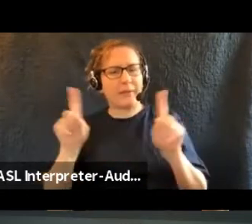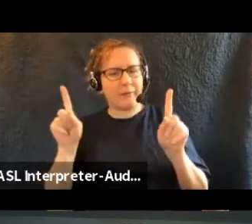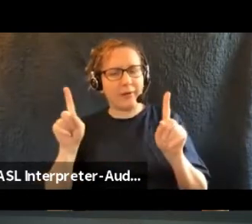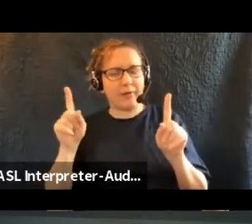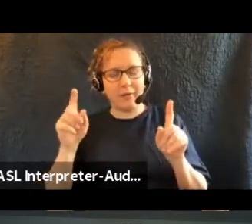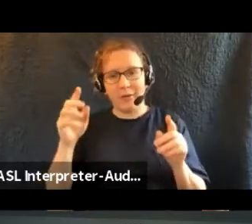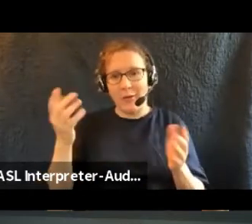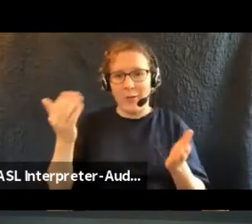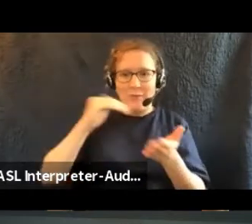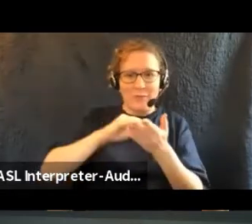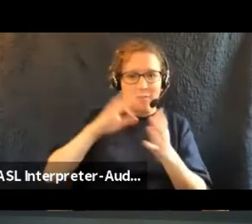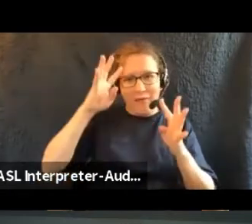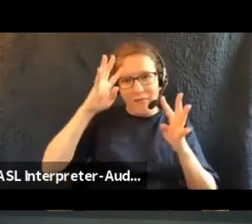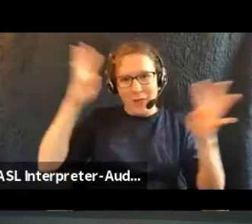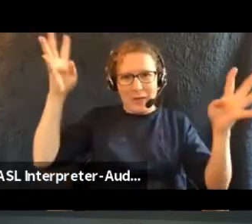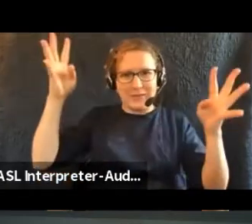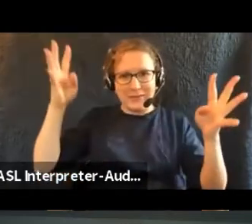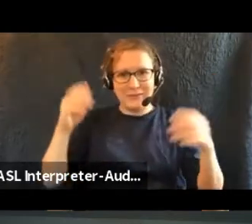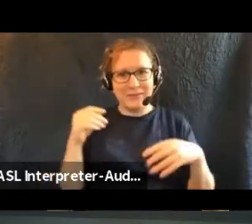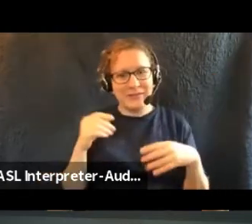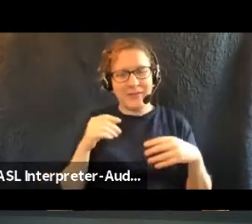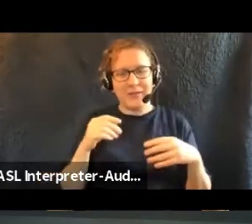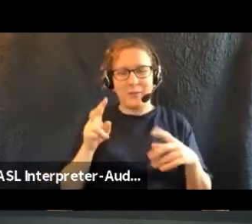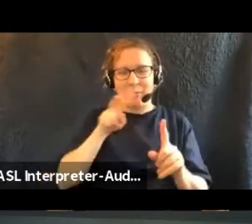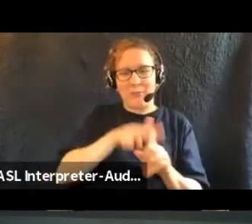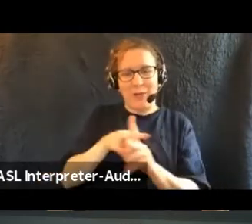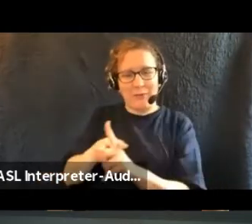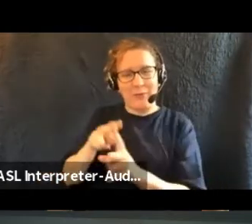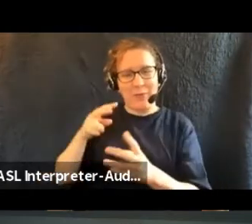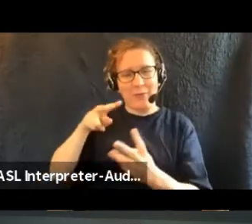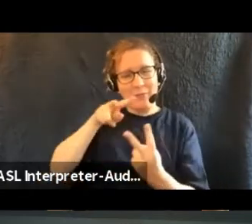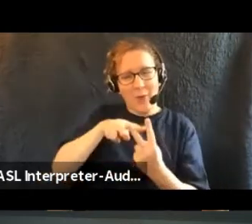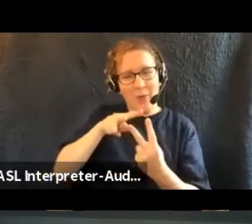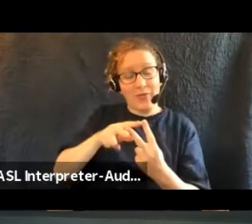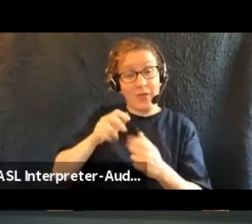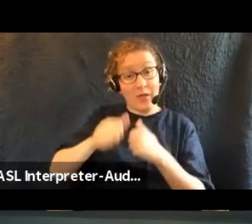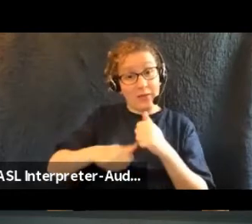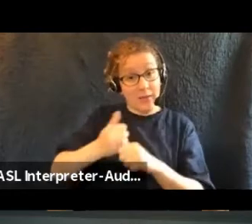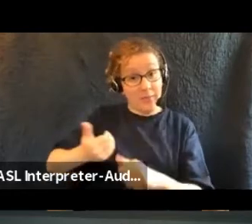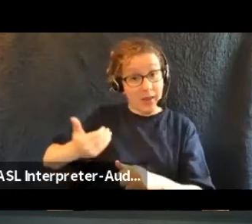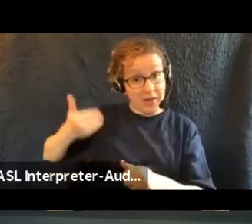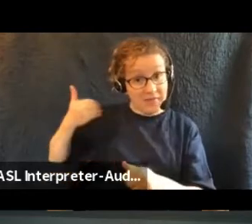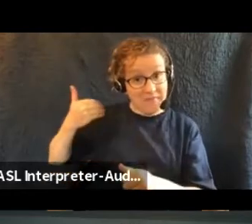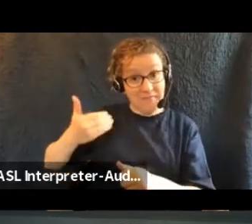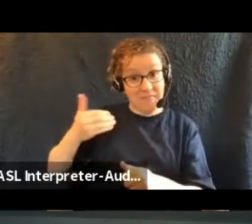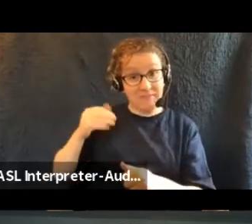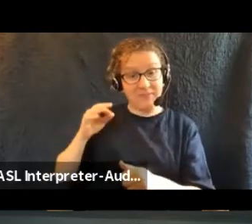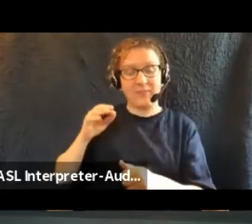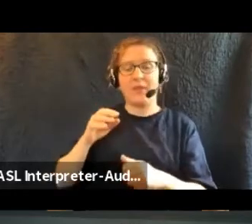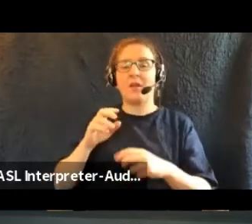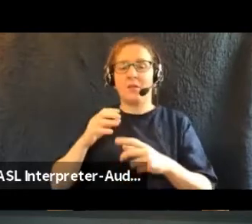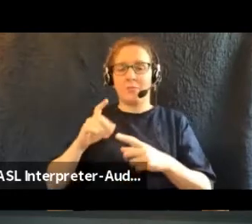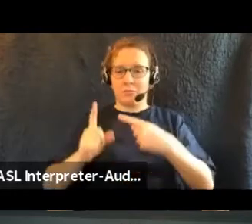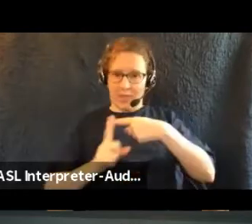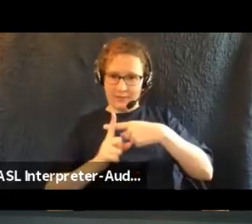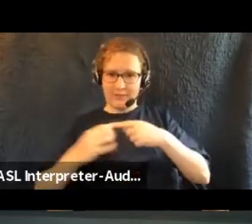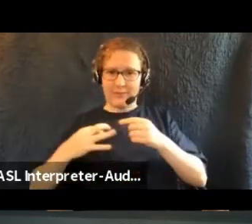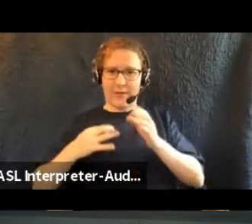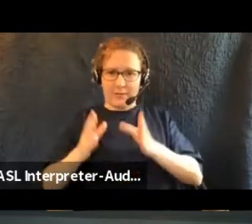relevant for both our Fellowship alumni and the candidates who were selected for the program